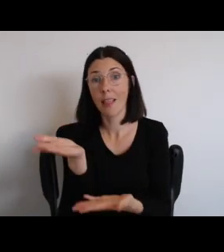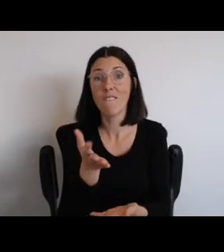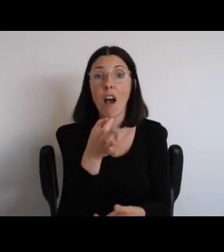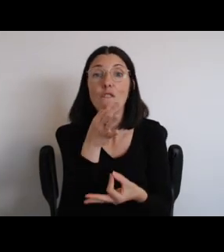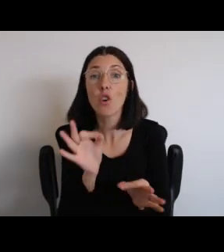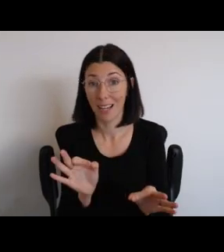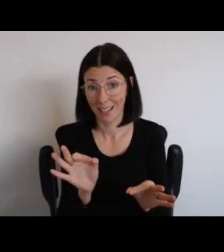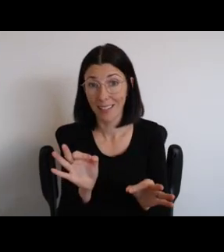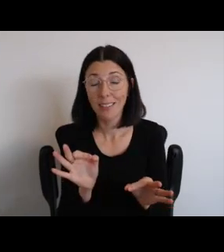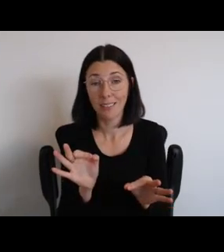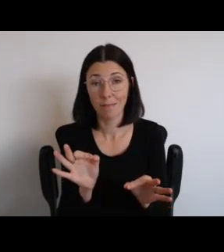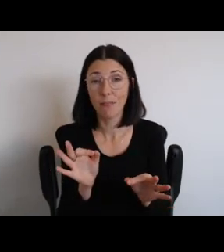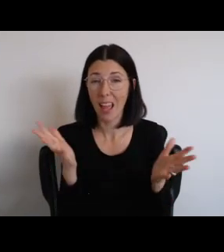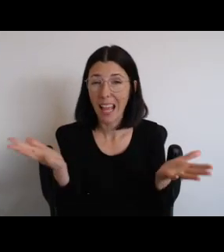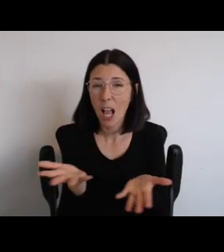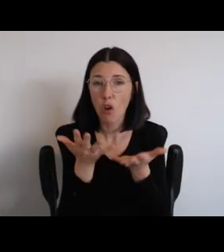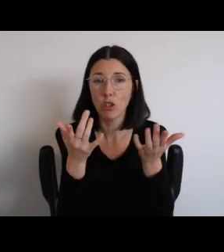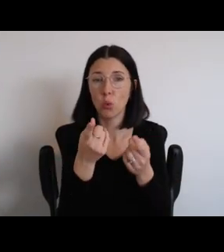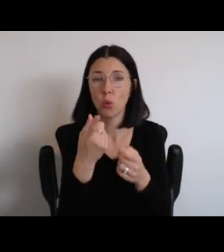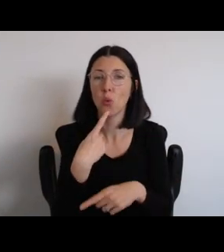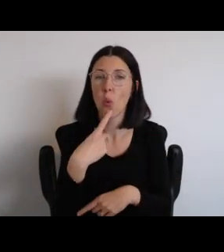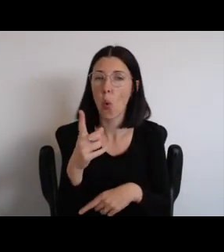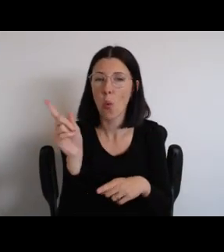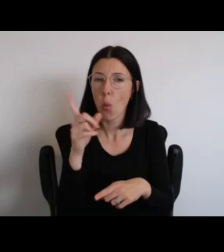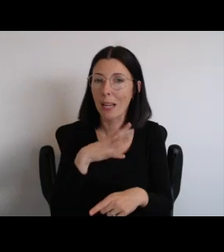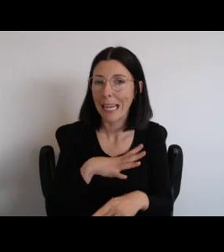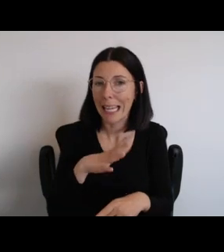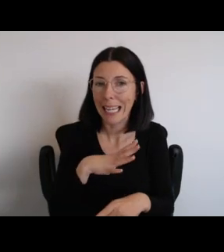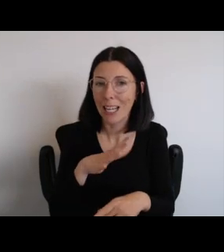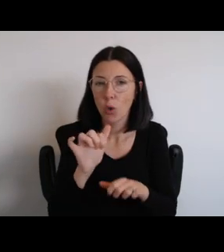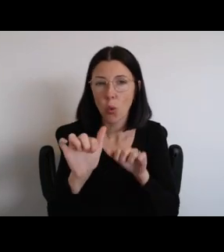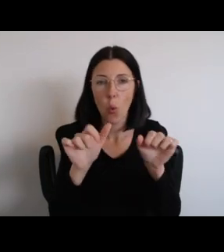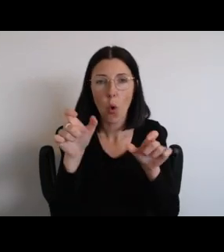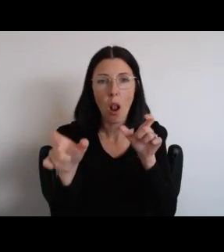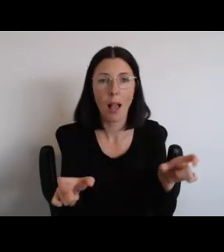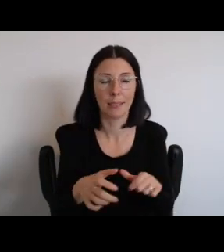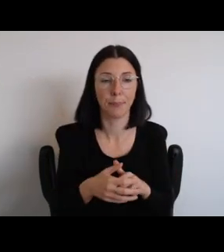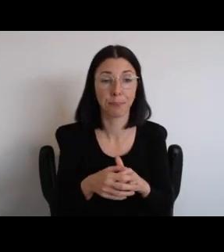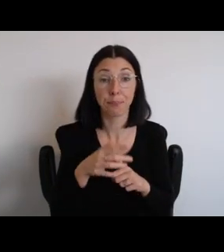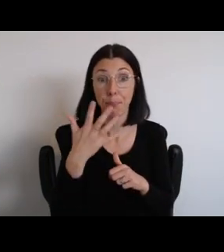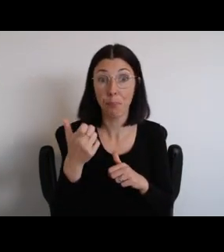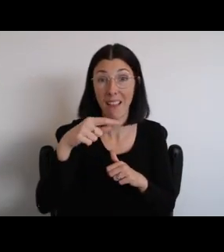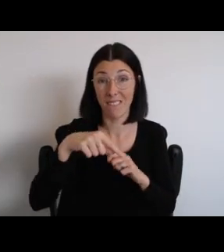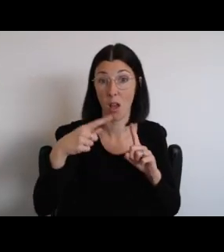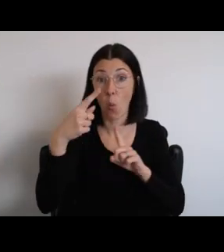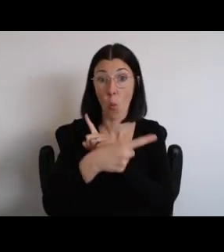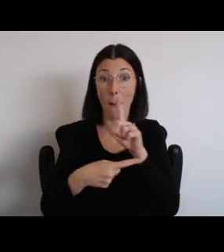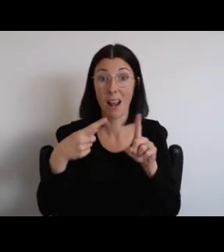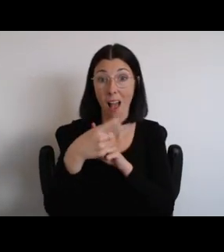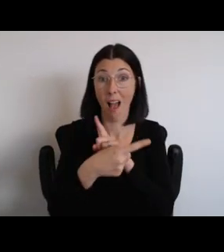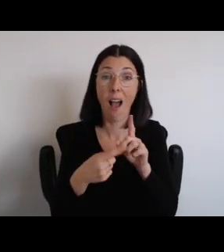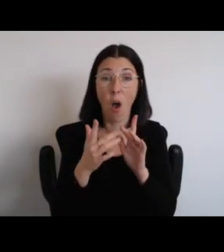for your clients um we do run these webinars each month so next month we haven't released the date